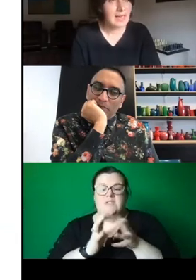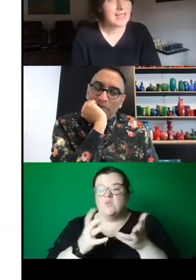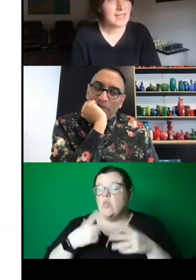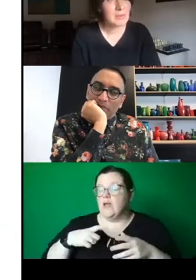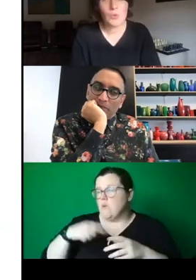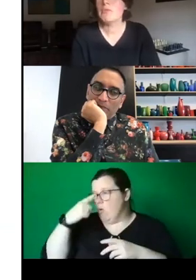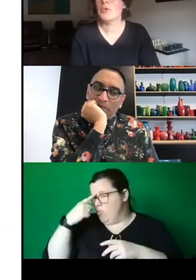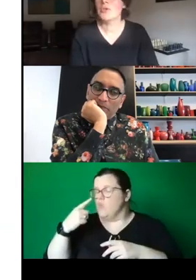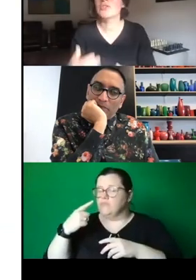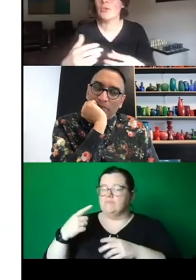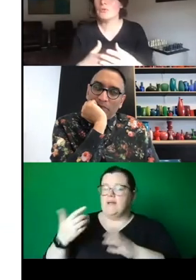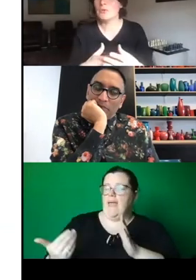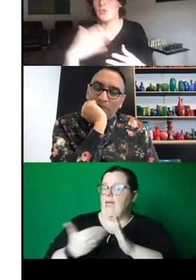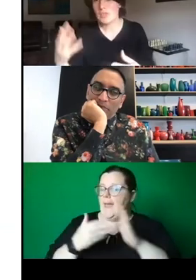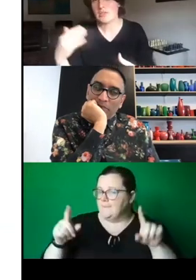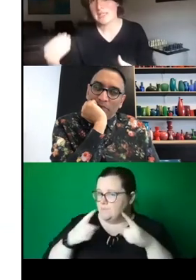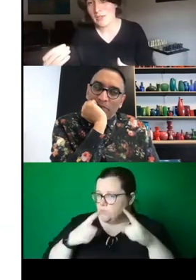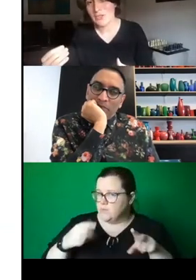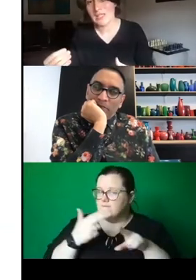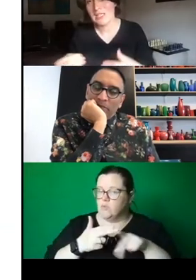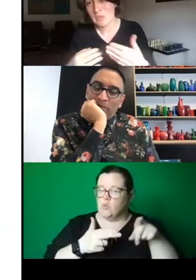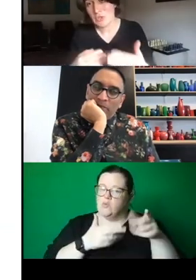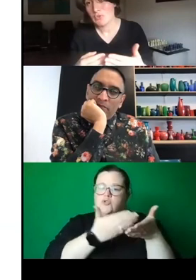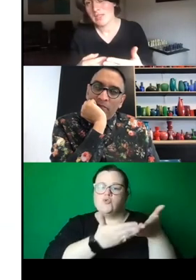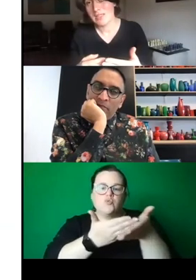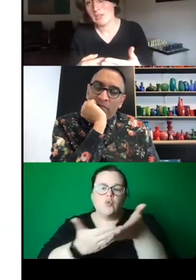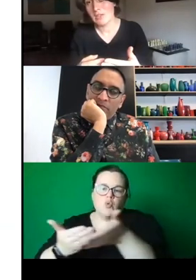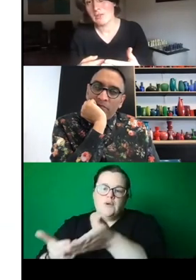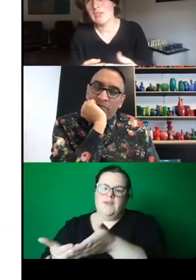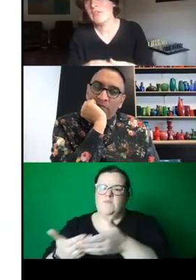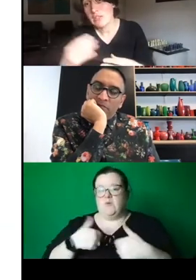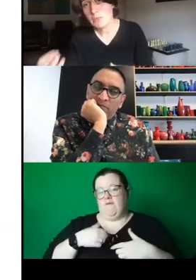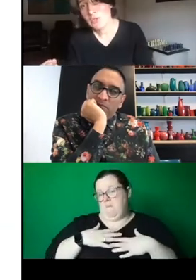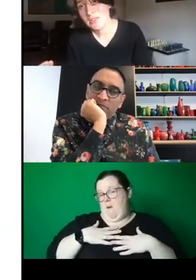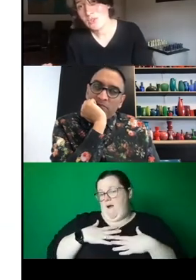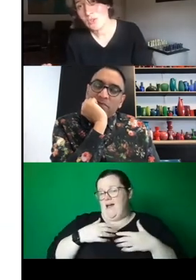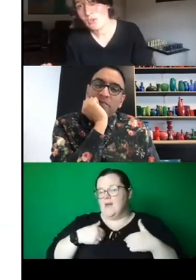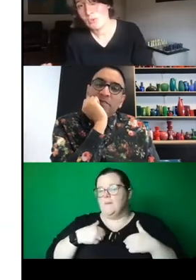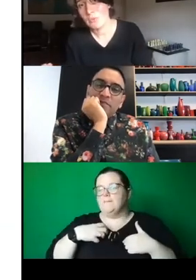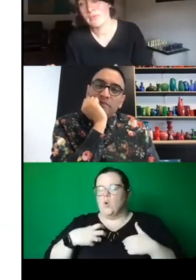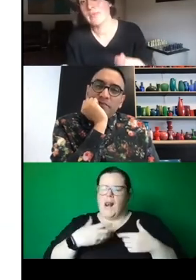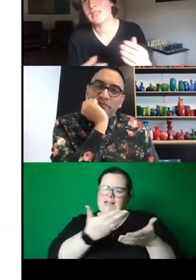i'm a more of a person of the music or sound and image rather than a narrative person so that's why